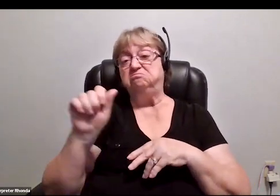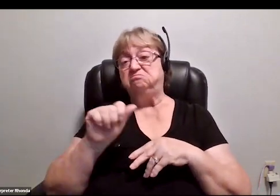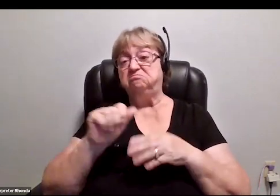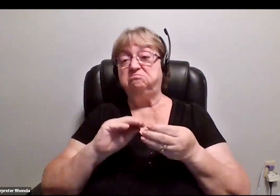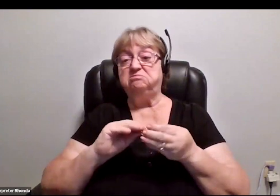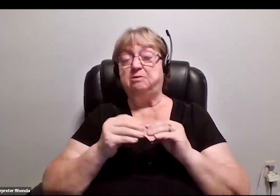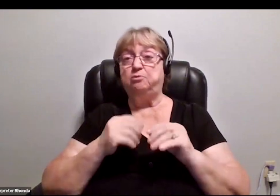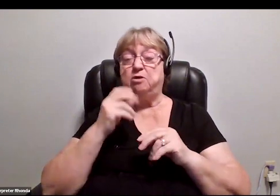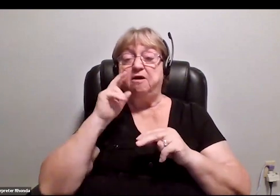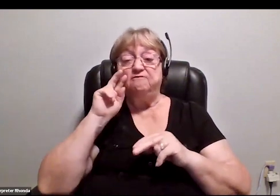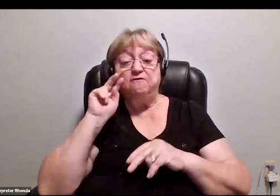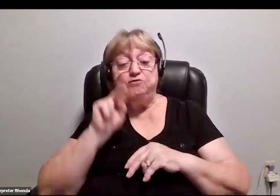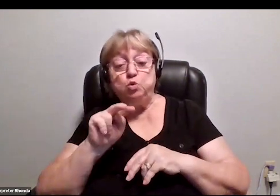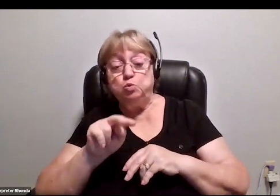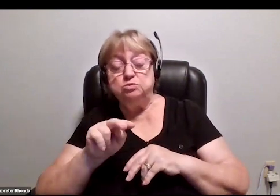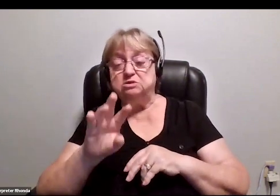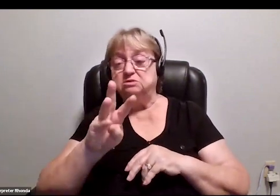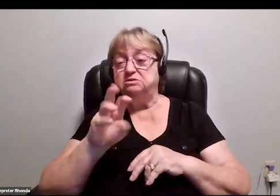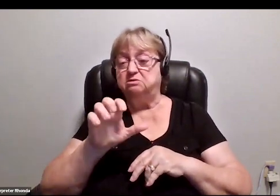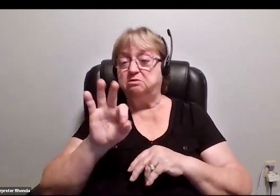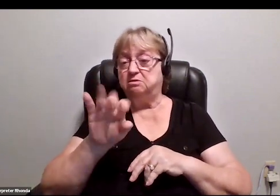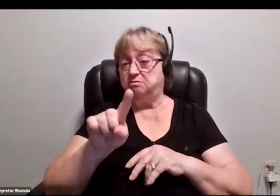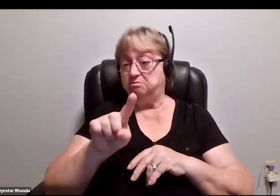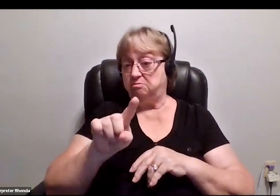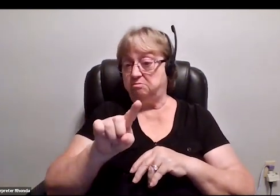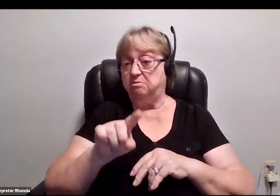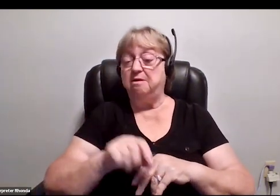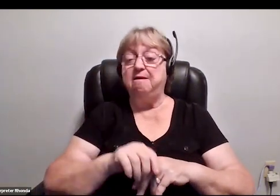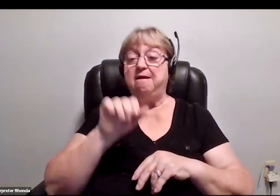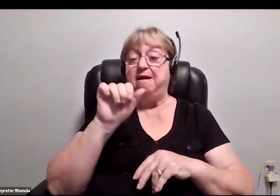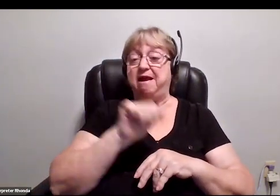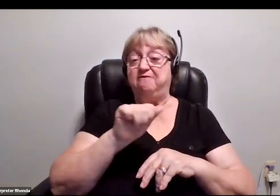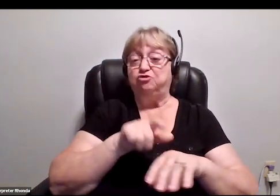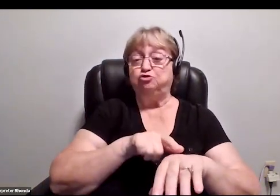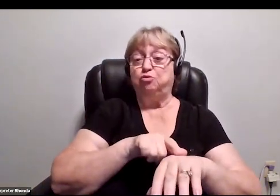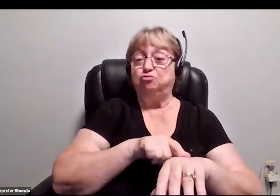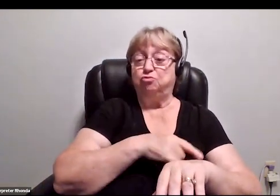stood at 691, and our average long-form video